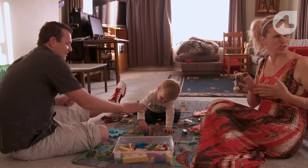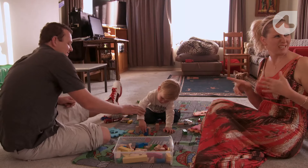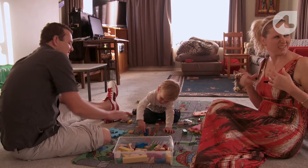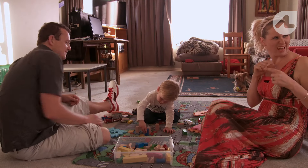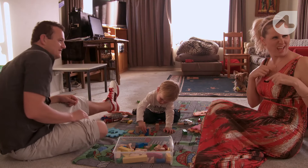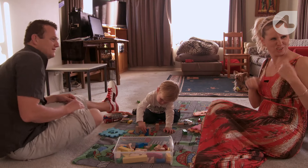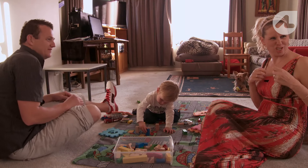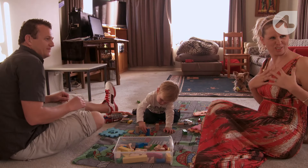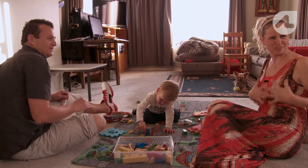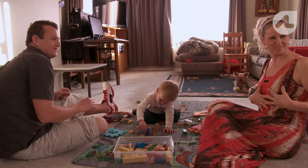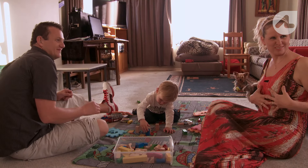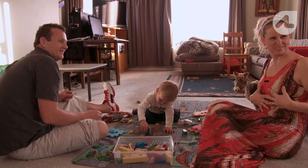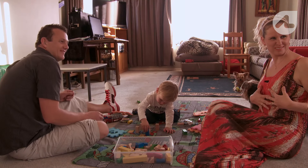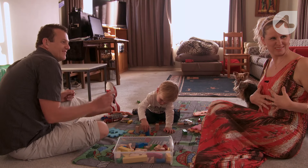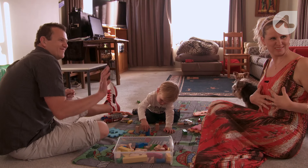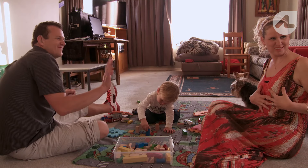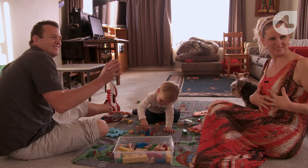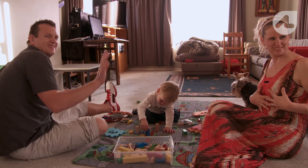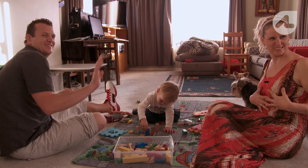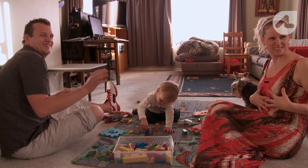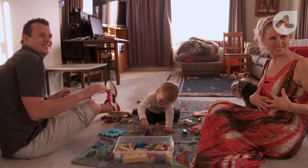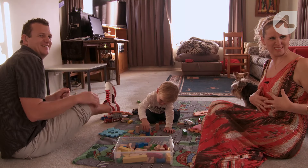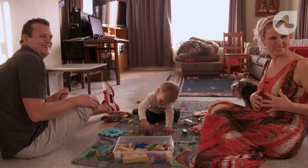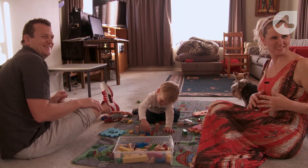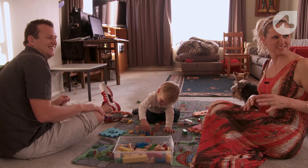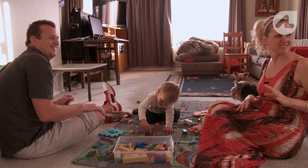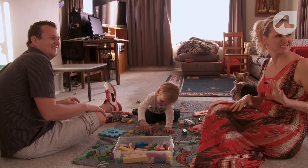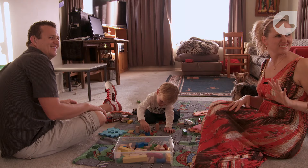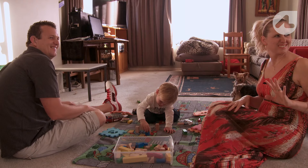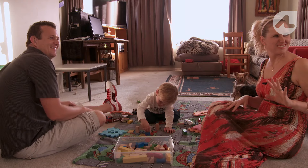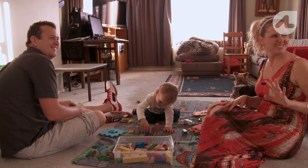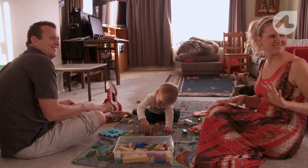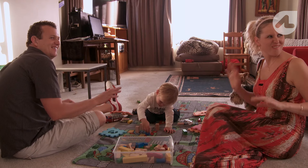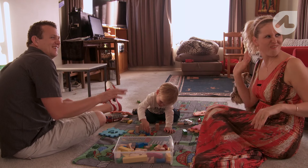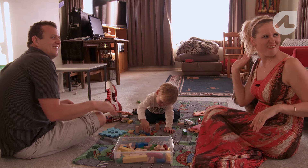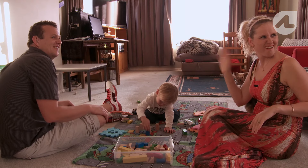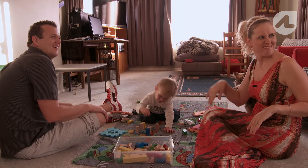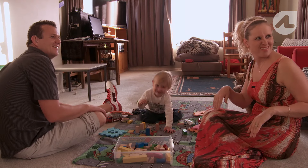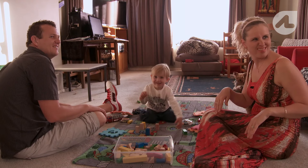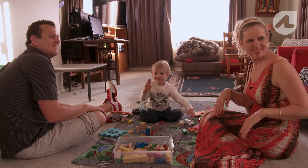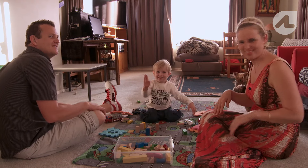So his top's quite dirty does it have to be changed? No, he's fine, he's fine. Are you sure? Just leave it, okay.